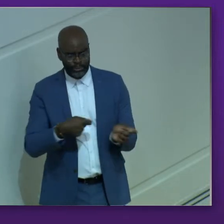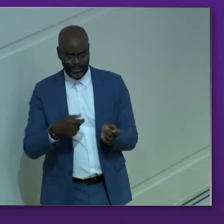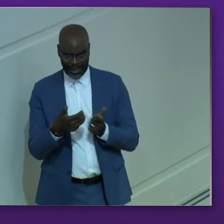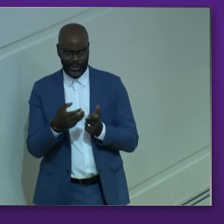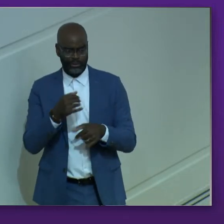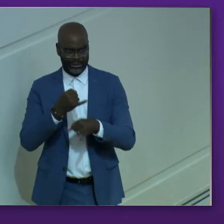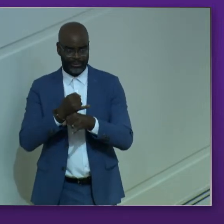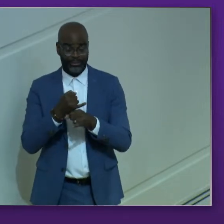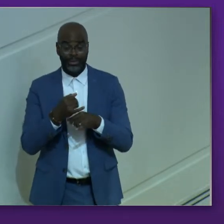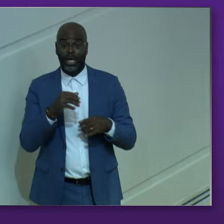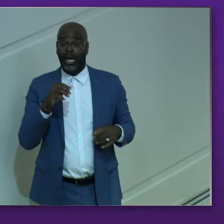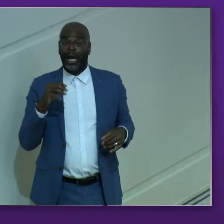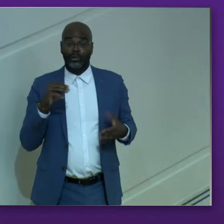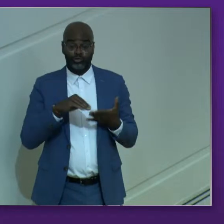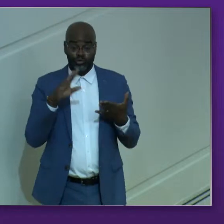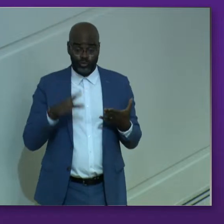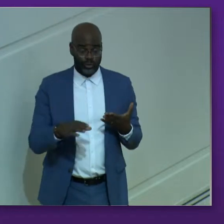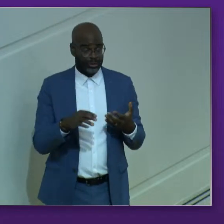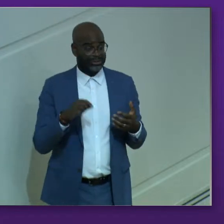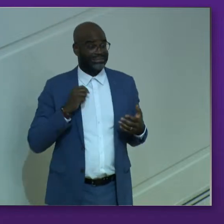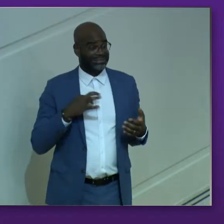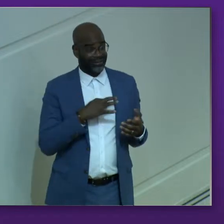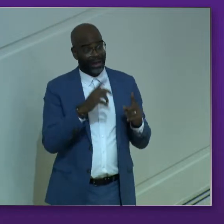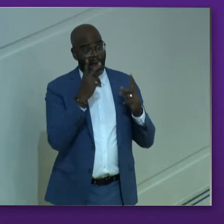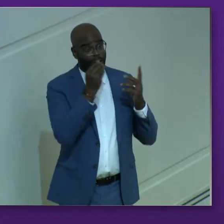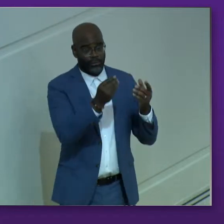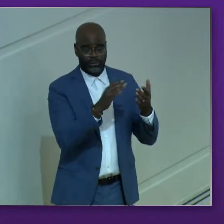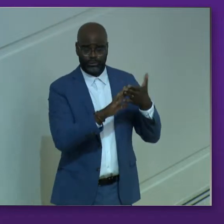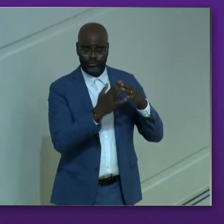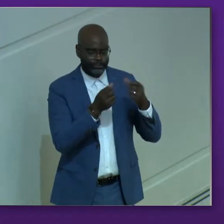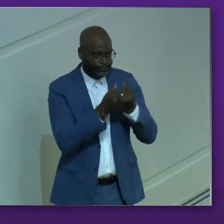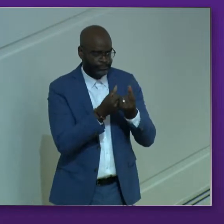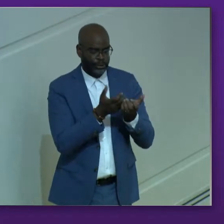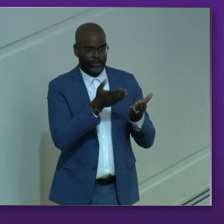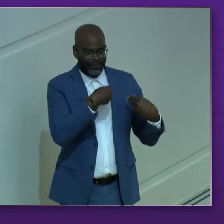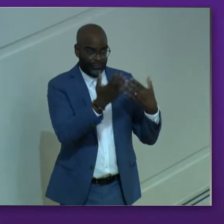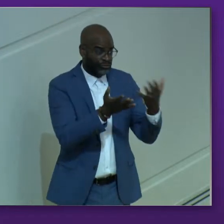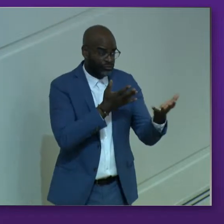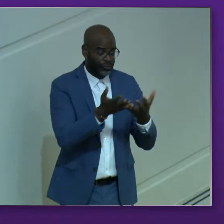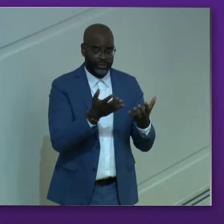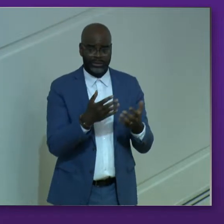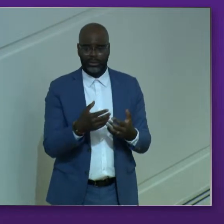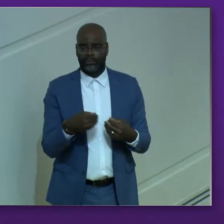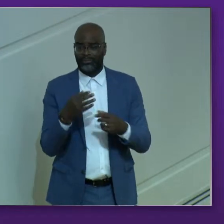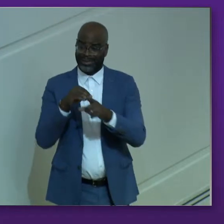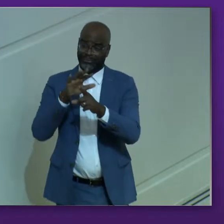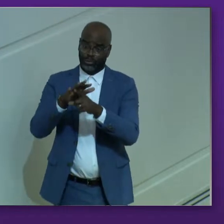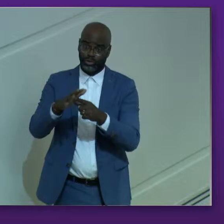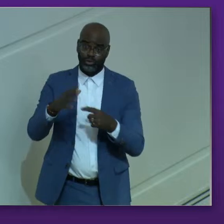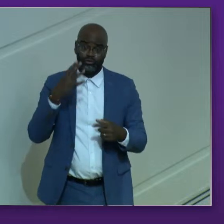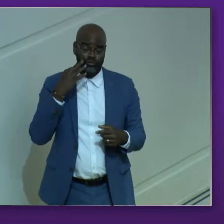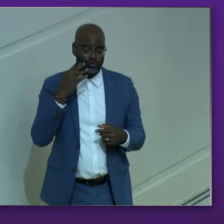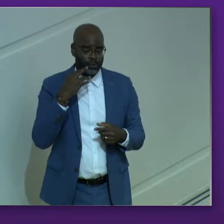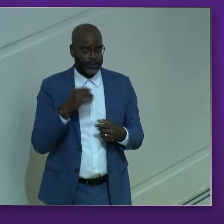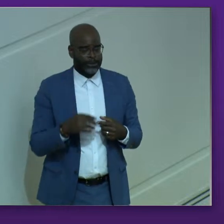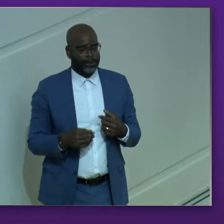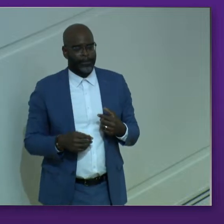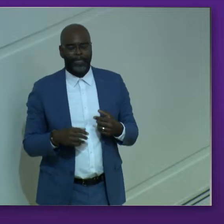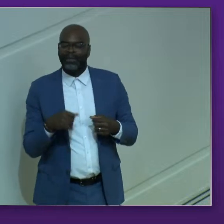ARE ALIVE AT THIS COLLEGE.